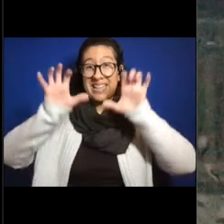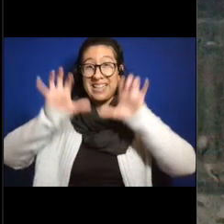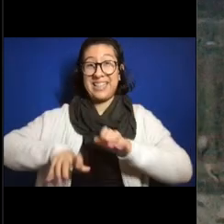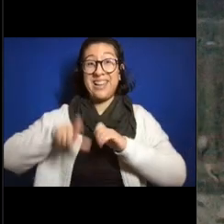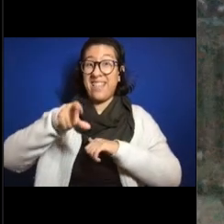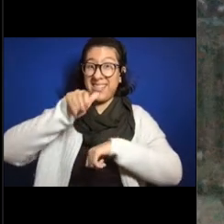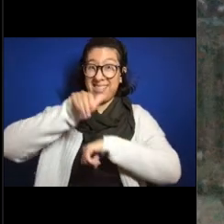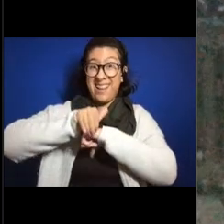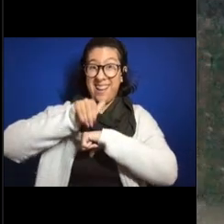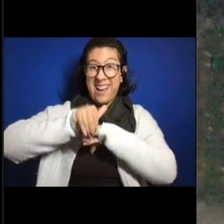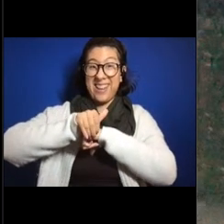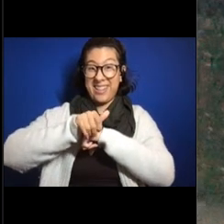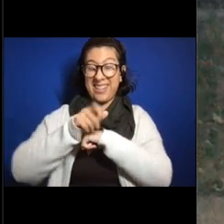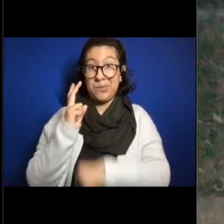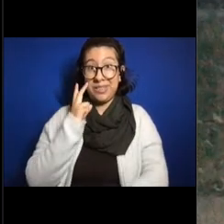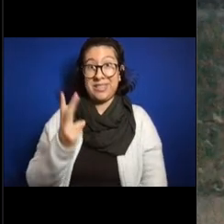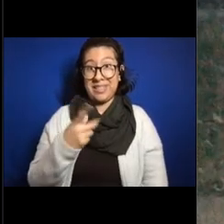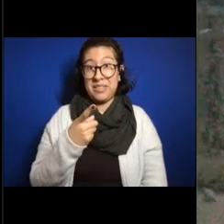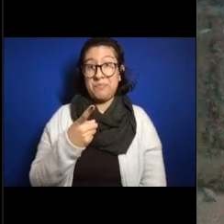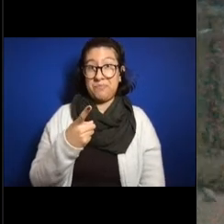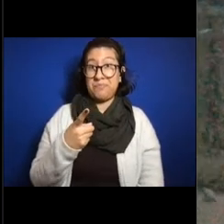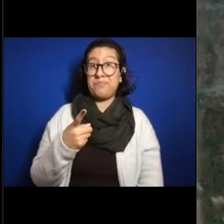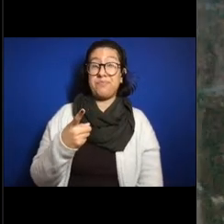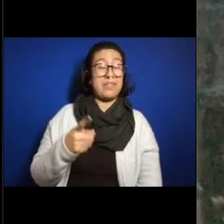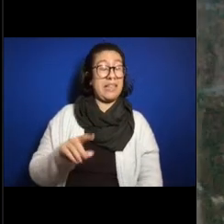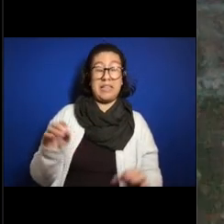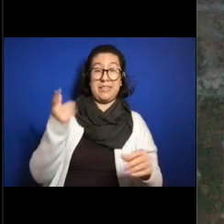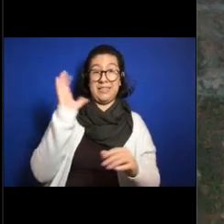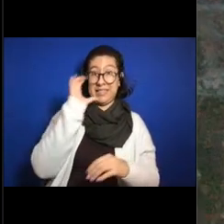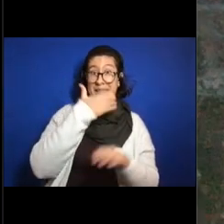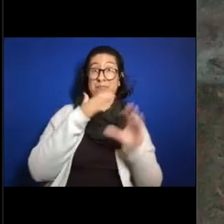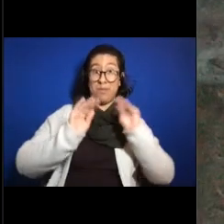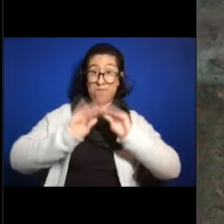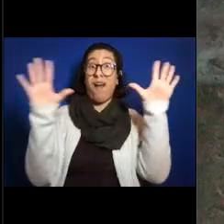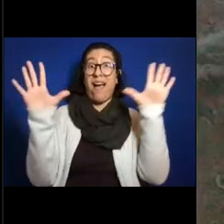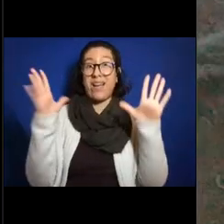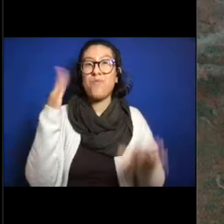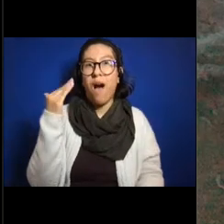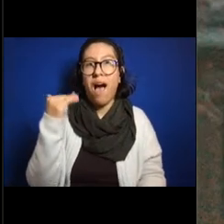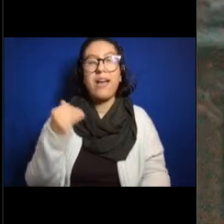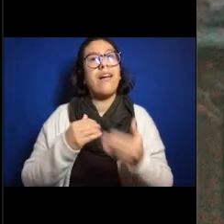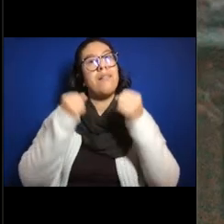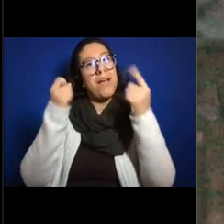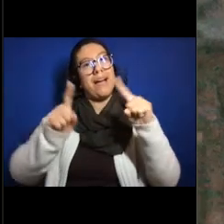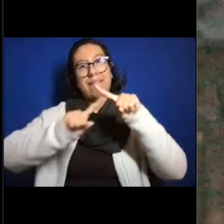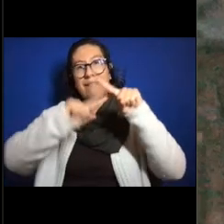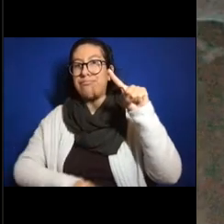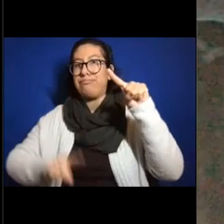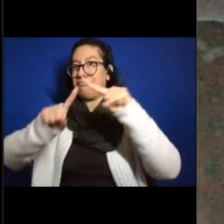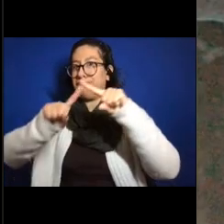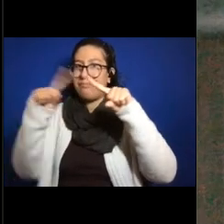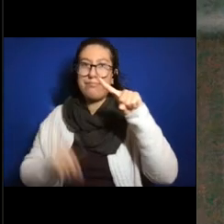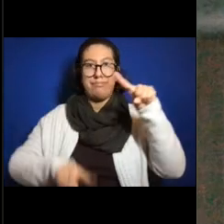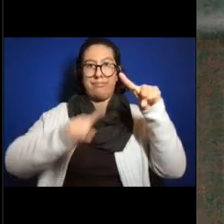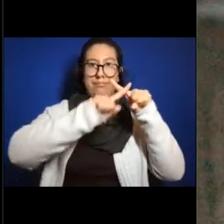but you can see that it looks super bright out my window because there was so much lightning that the sky was bright.